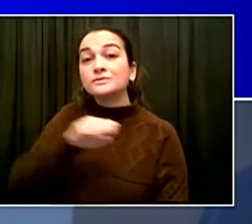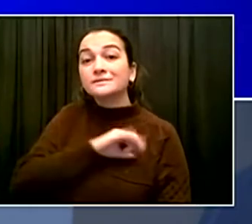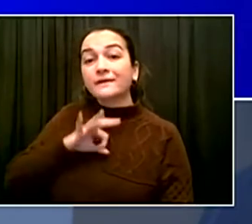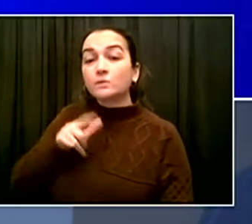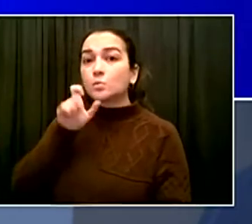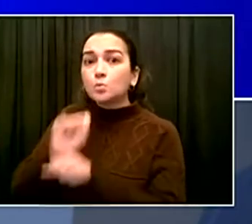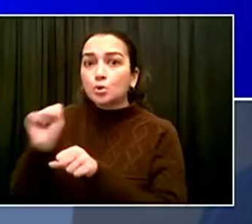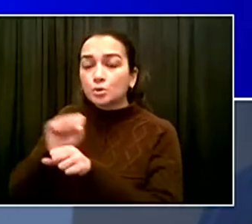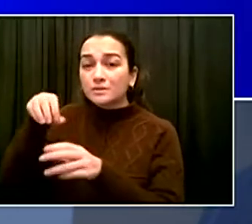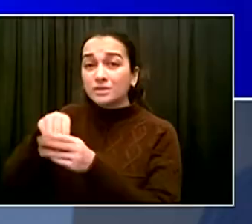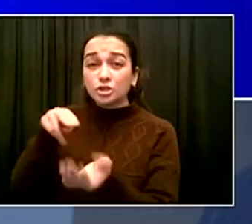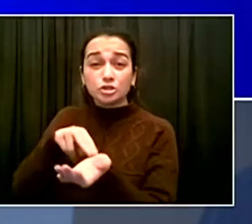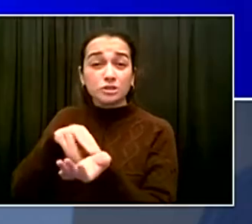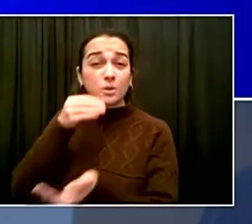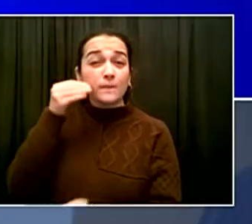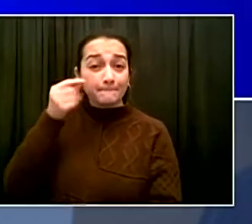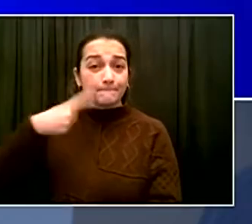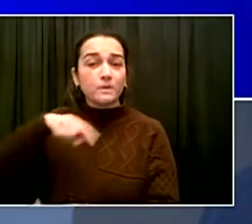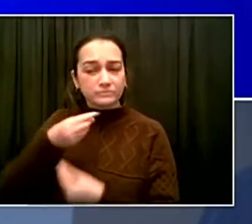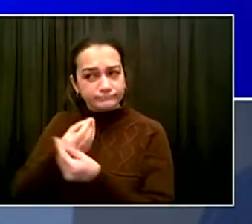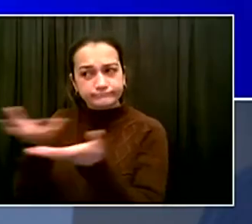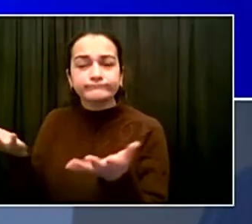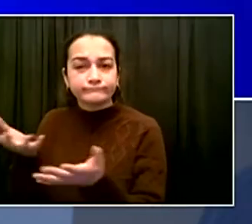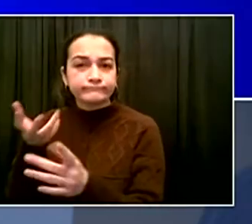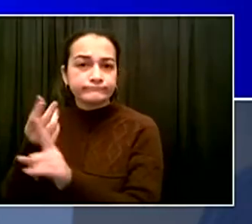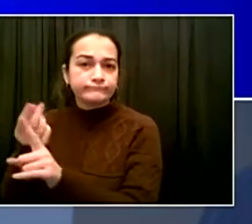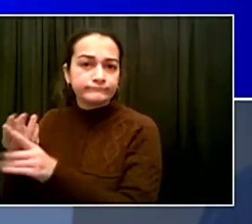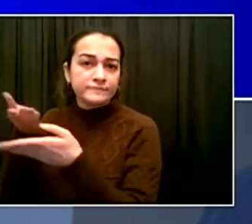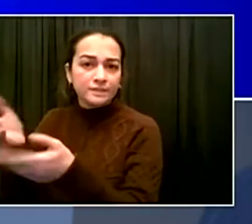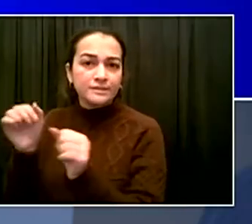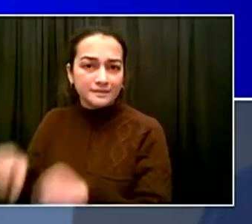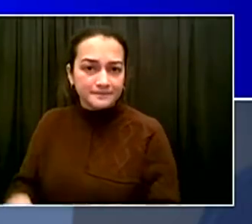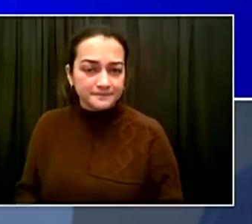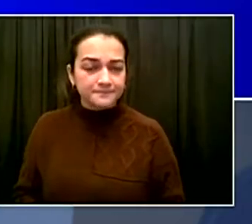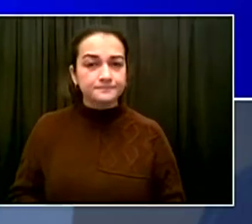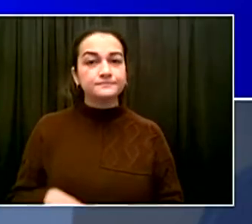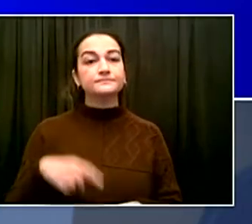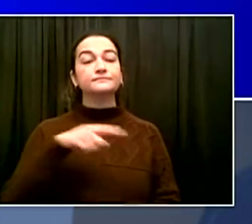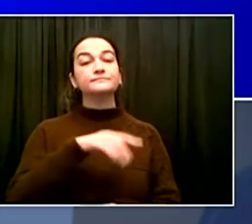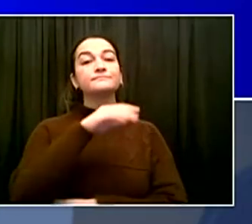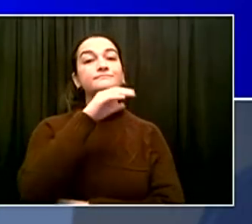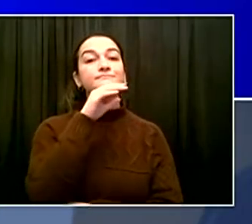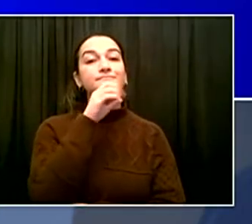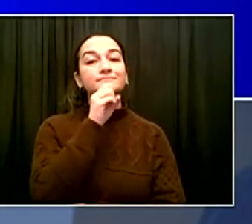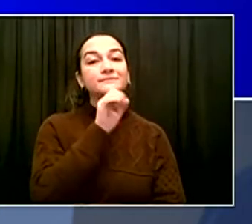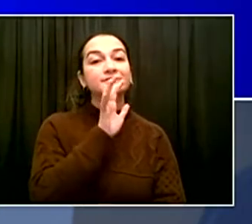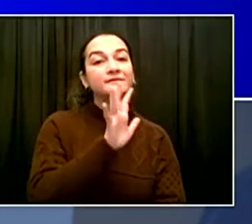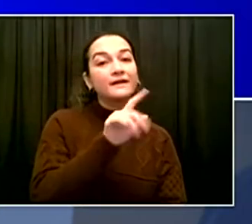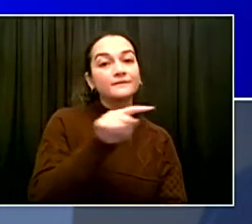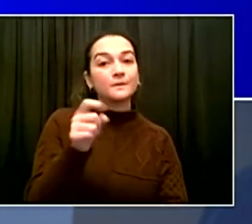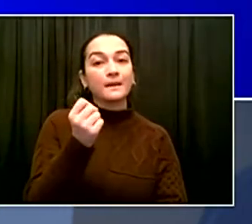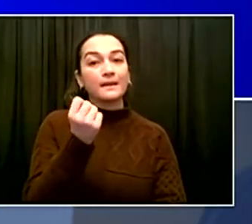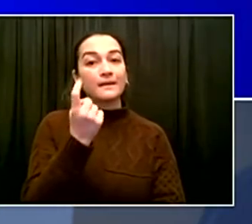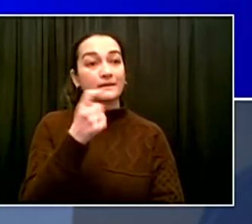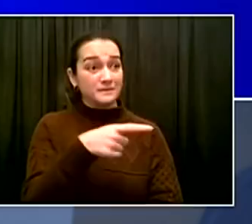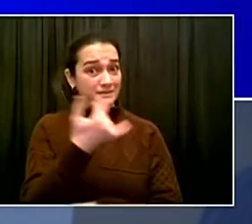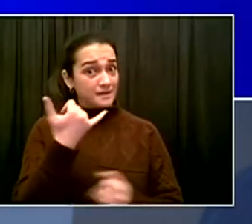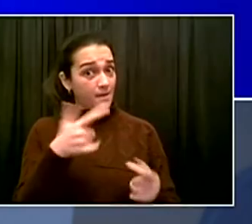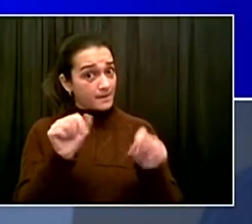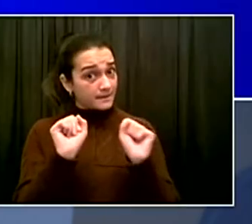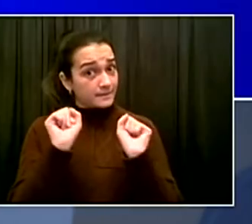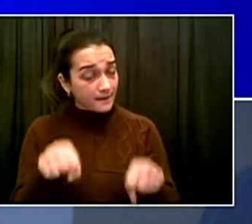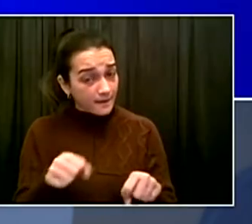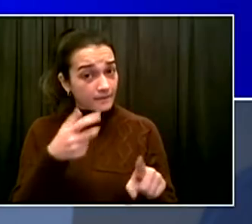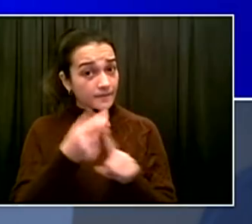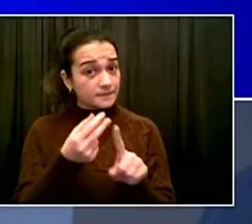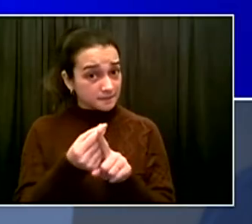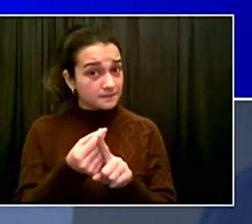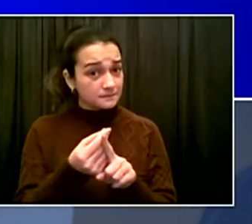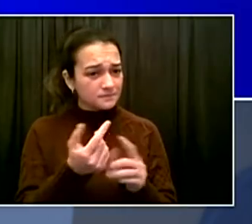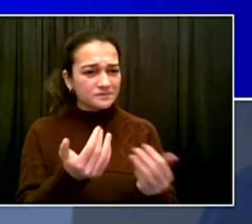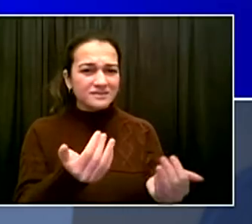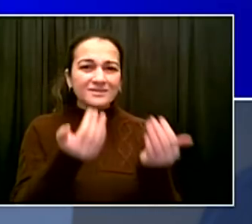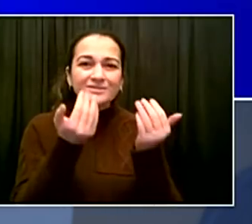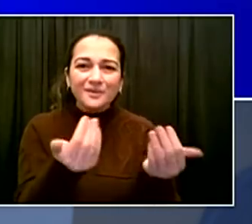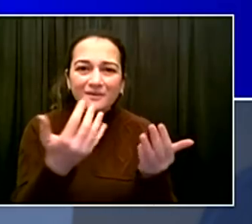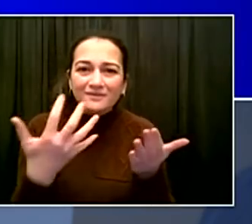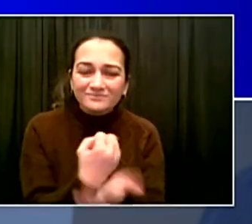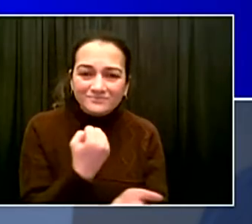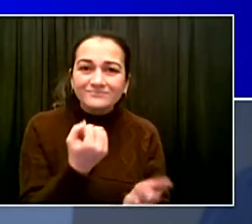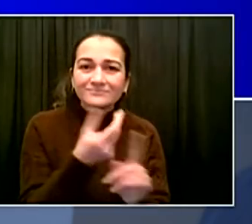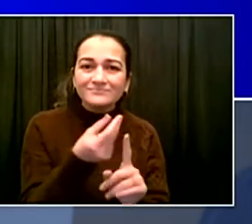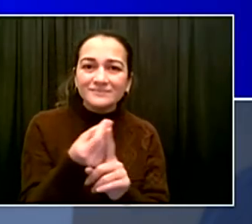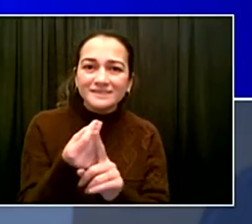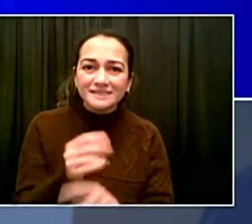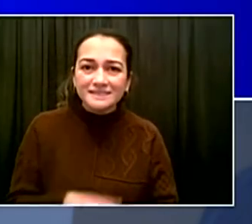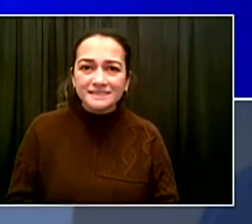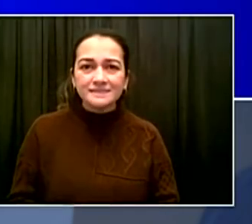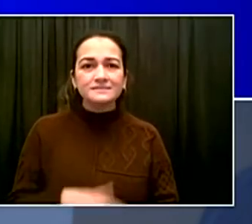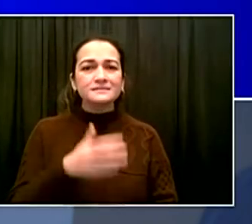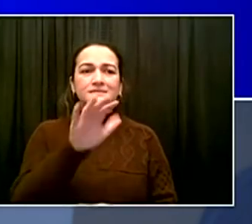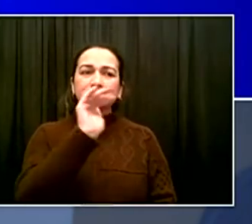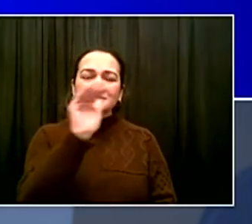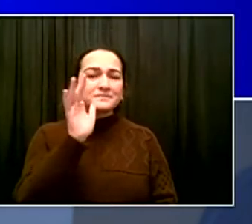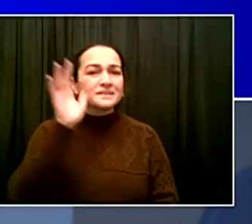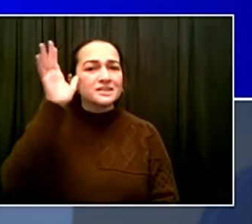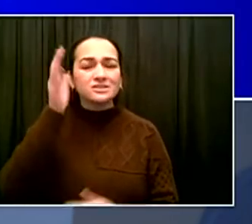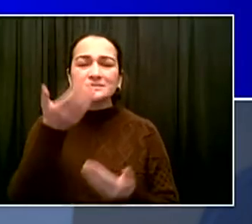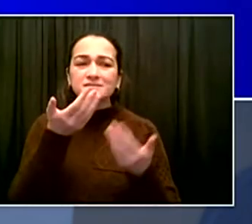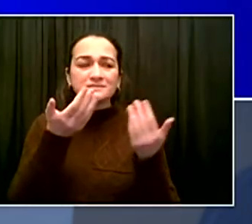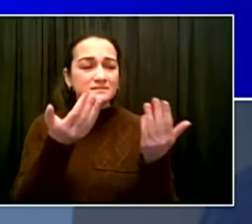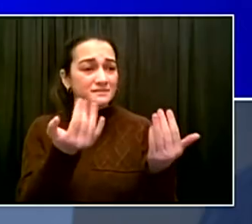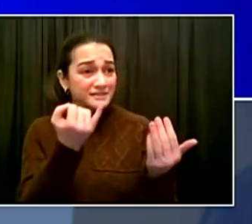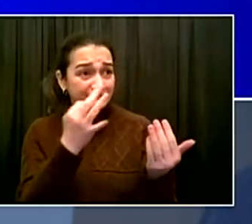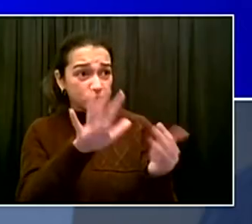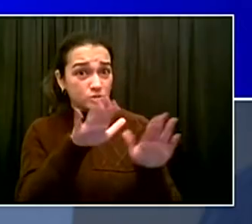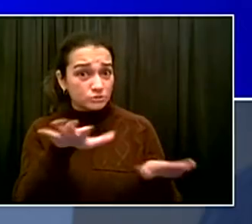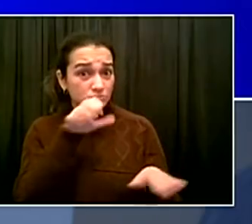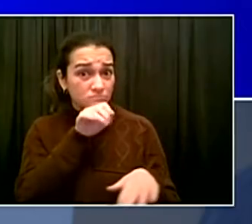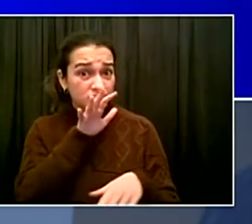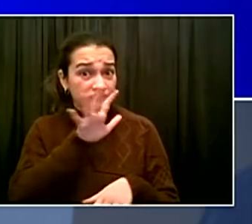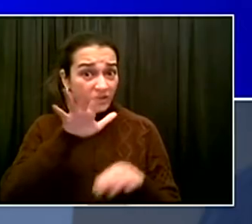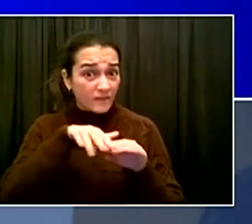TO SEE VACCINATION THERE.